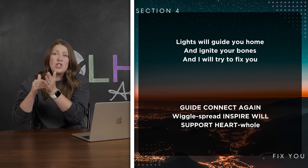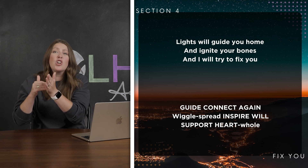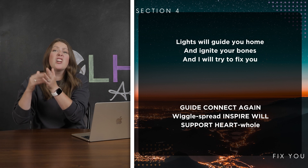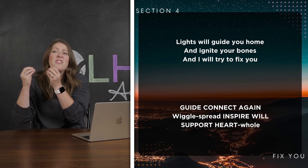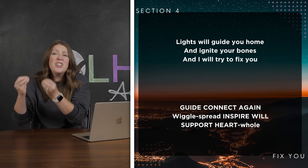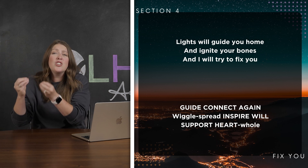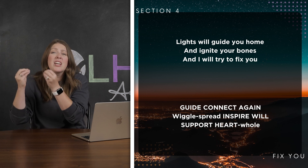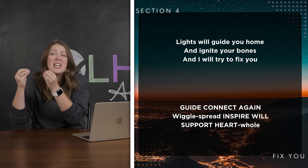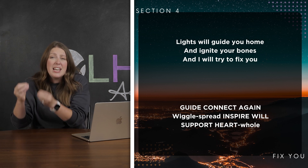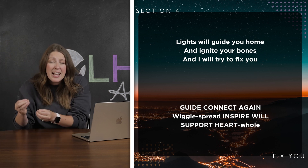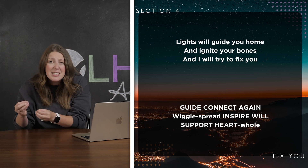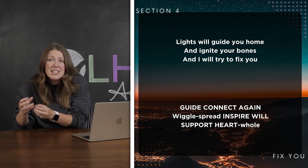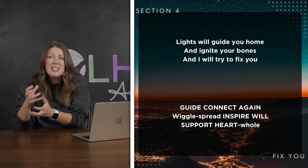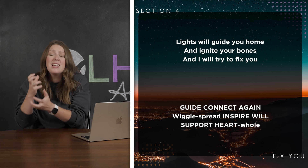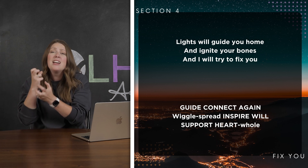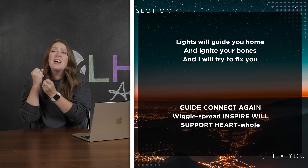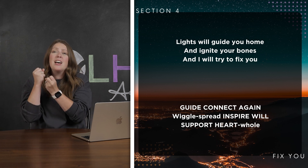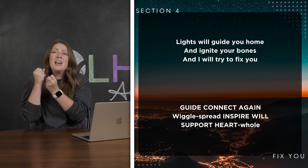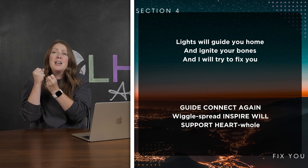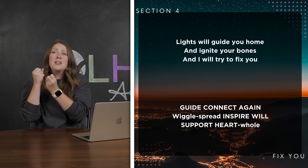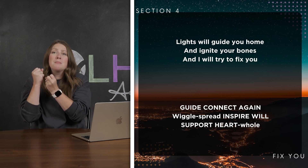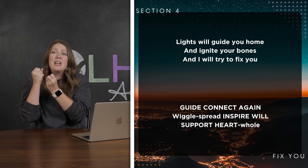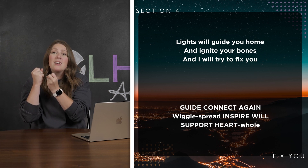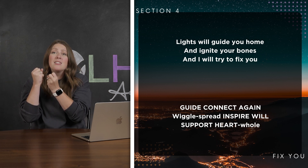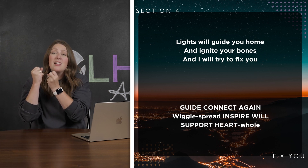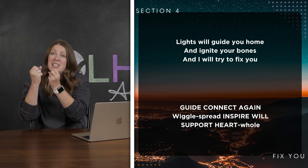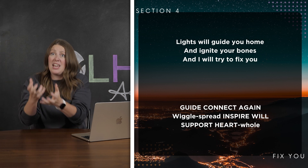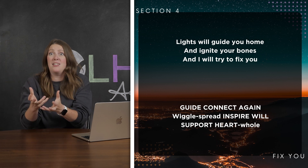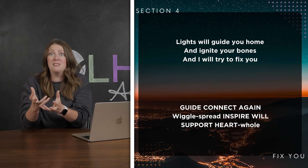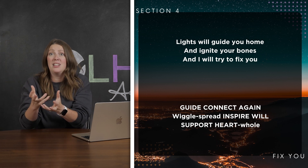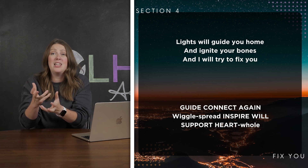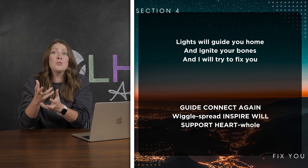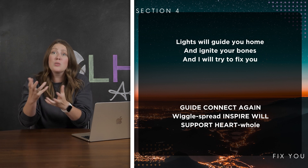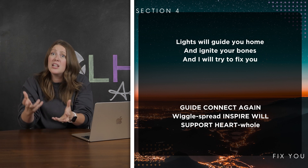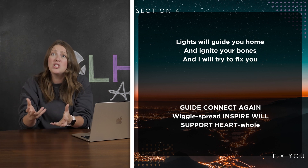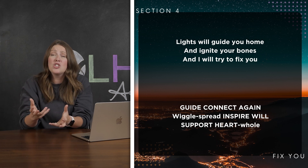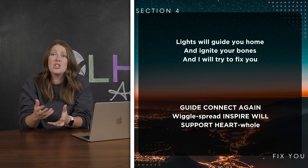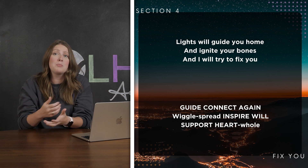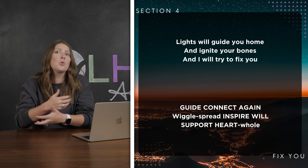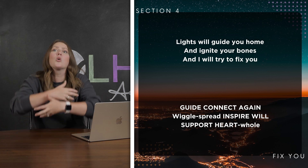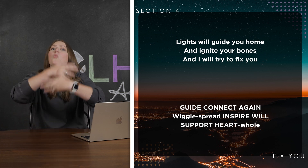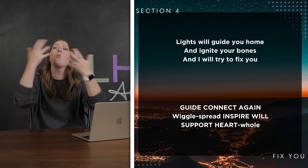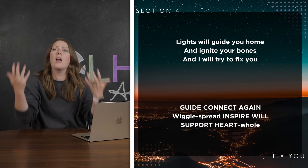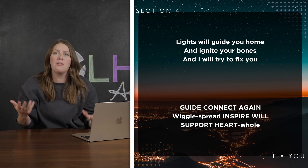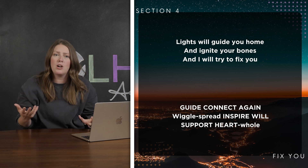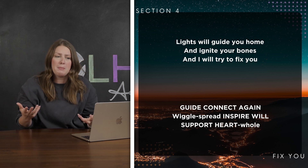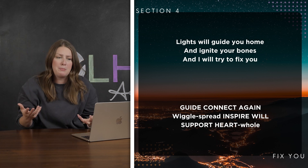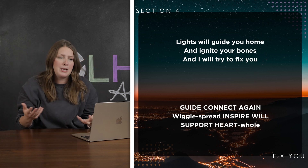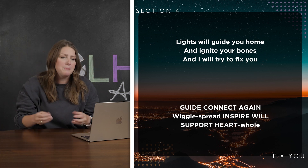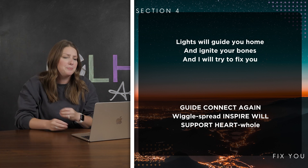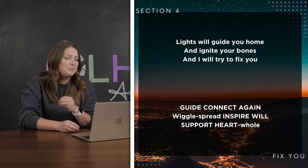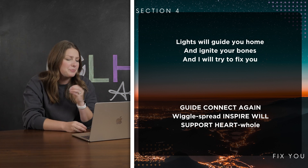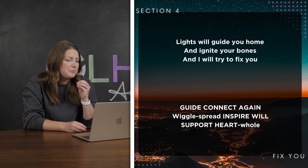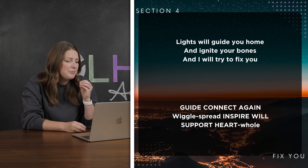You're going to feel connected. Again in relationships or whatever it might be.